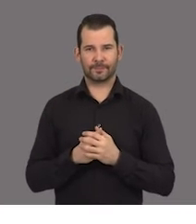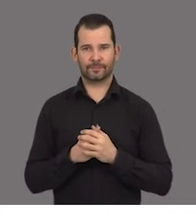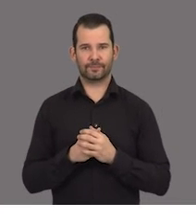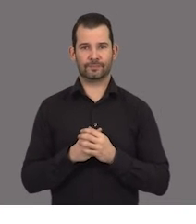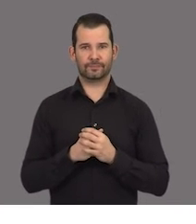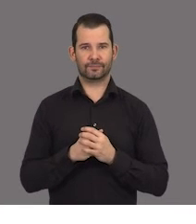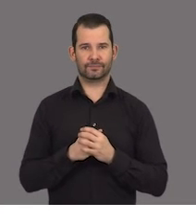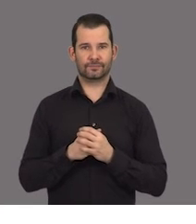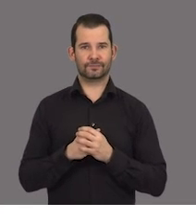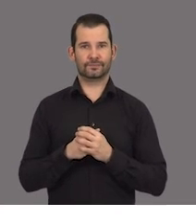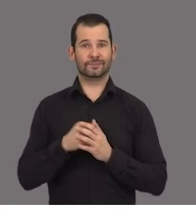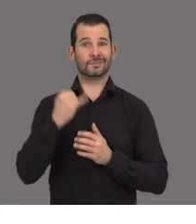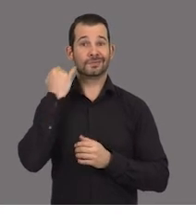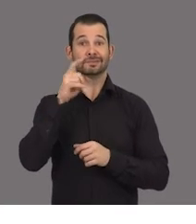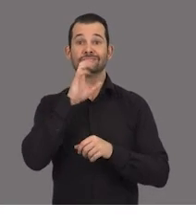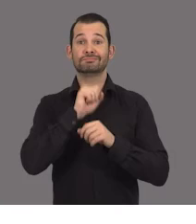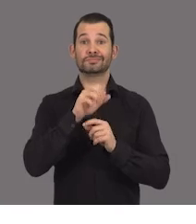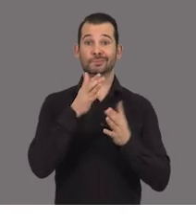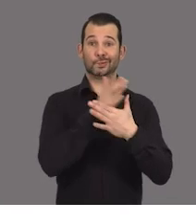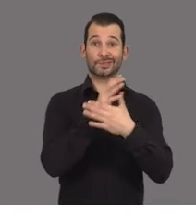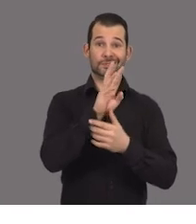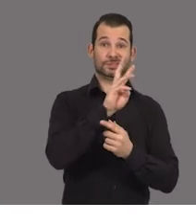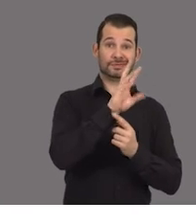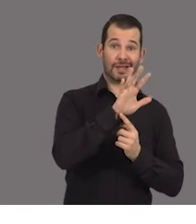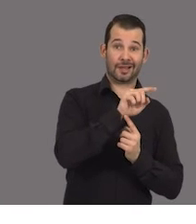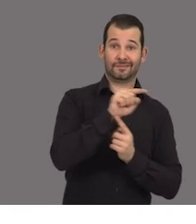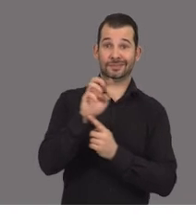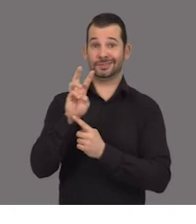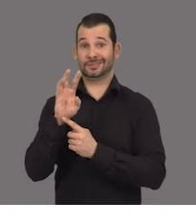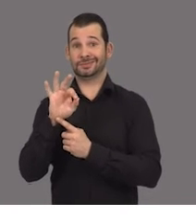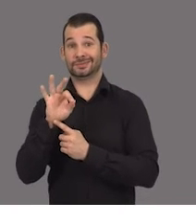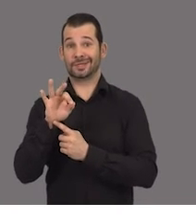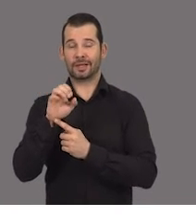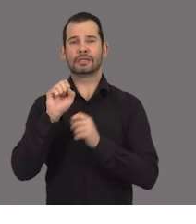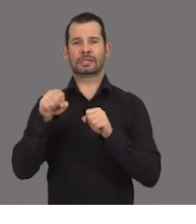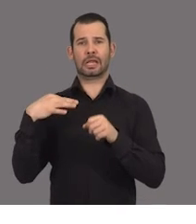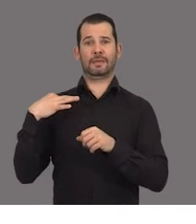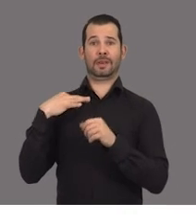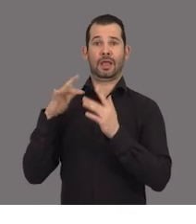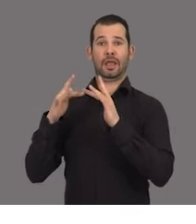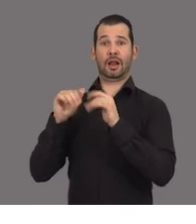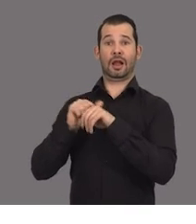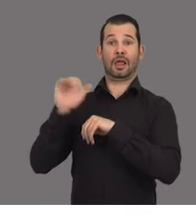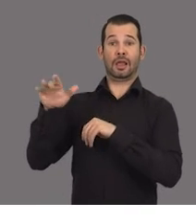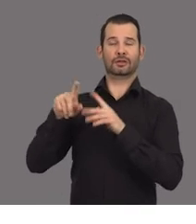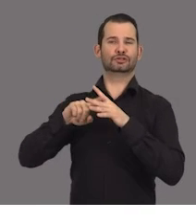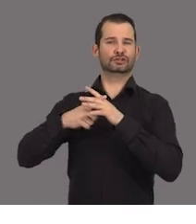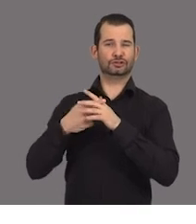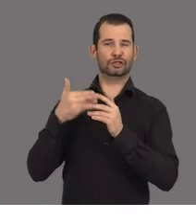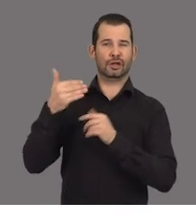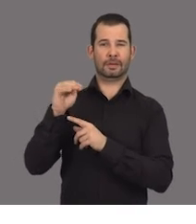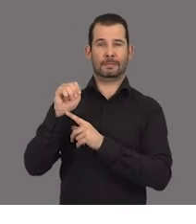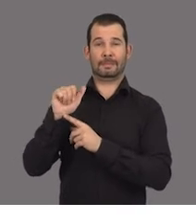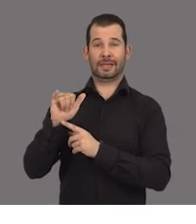If you are between 65 and 69, you can apply online starting in May 2024.